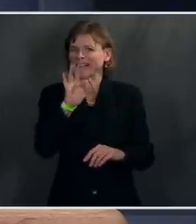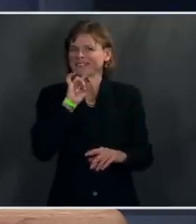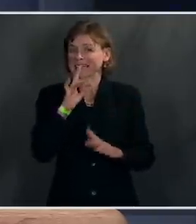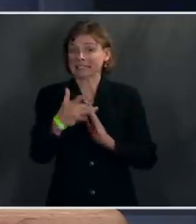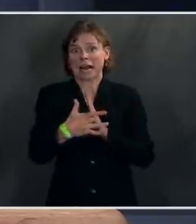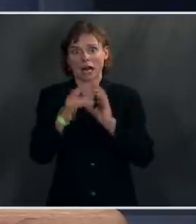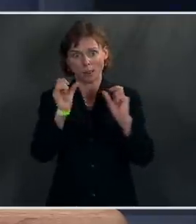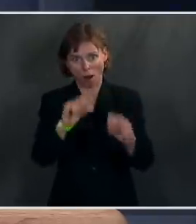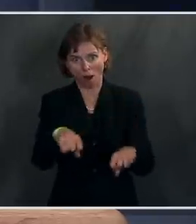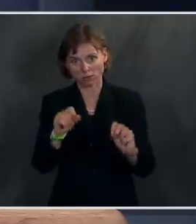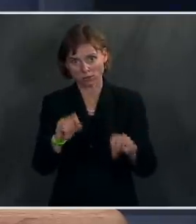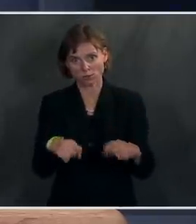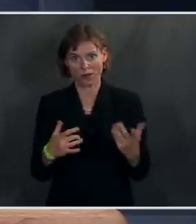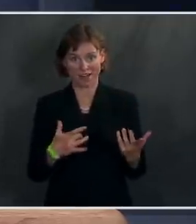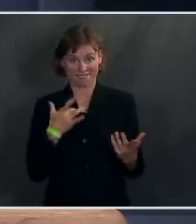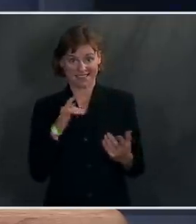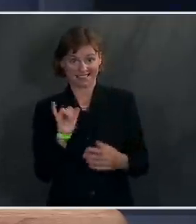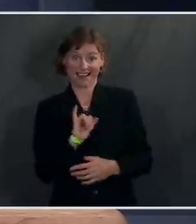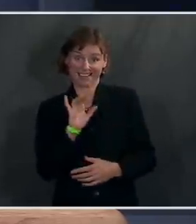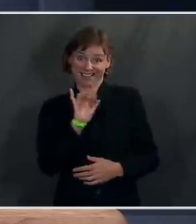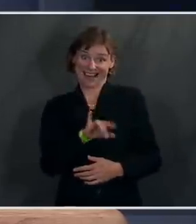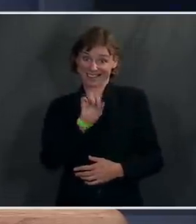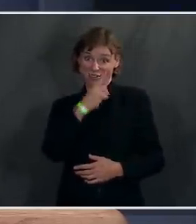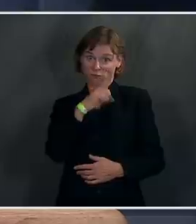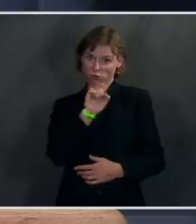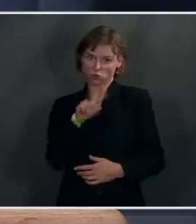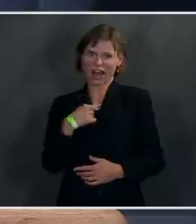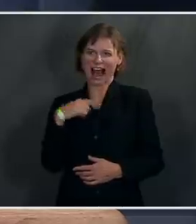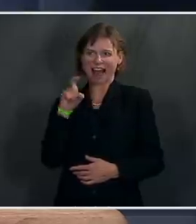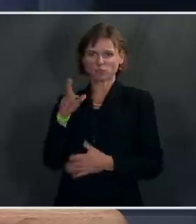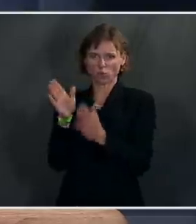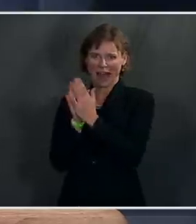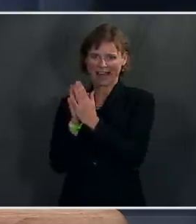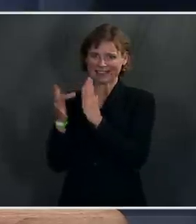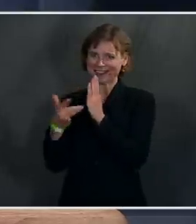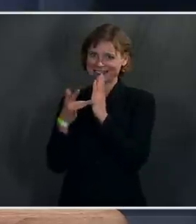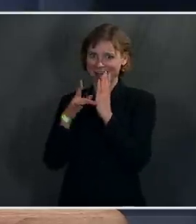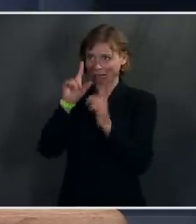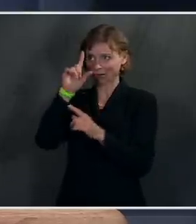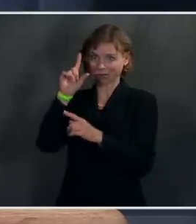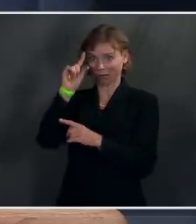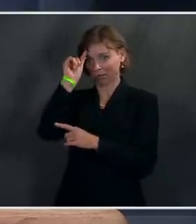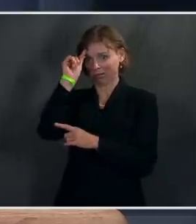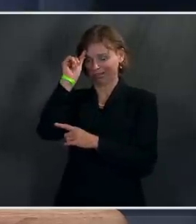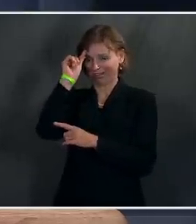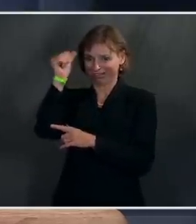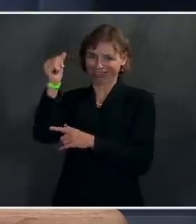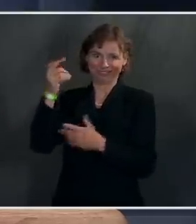That feels like the first question. So, let me talk to our technical gurus and see what I can find out. The Press: And one more technical thing,